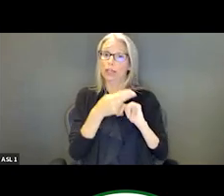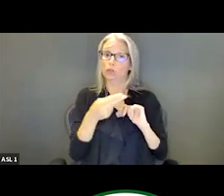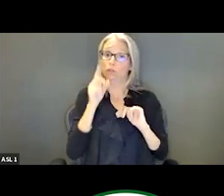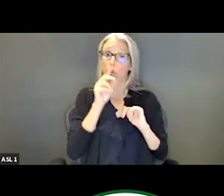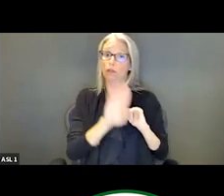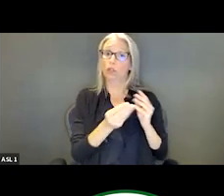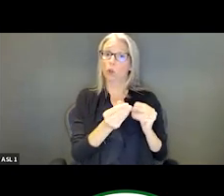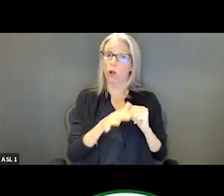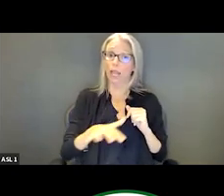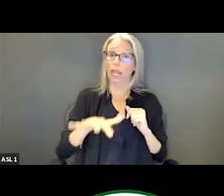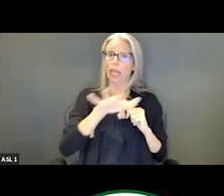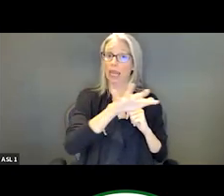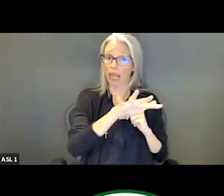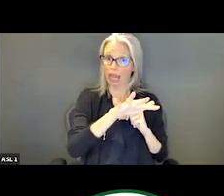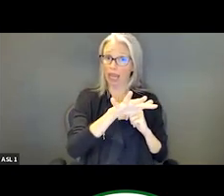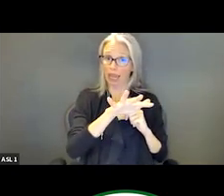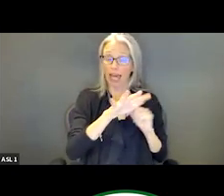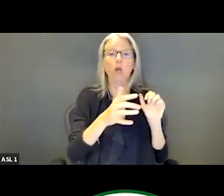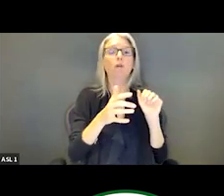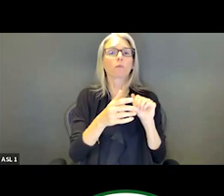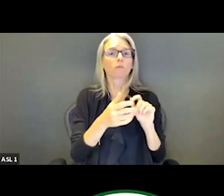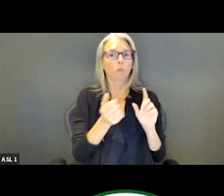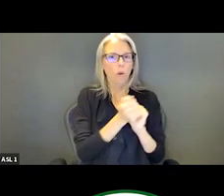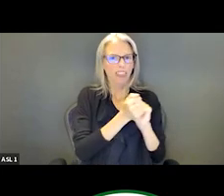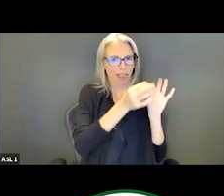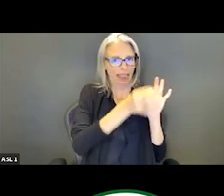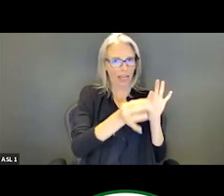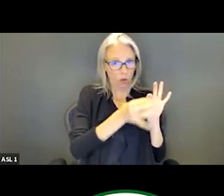Team members were able to learn, feel as though they were able to participate in the site